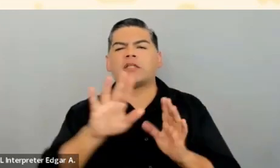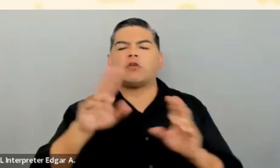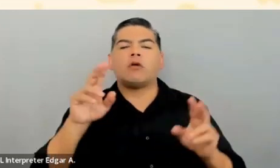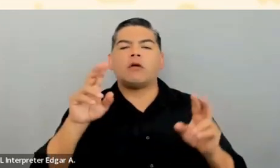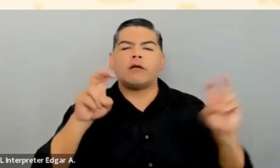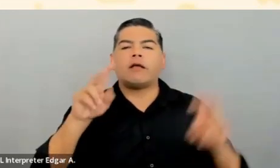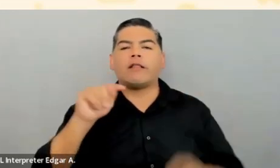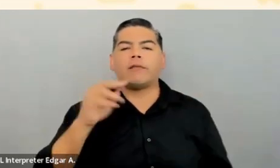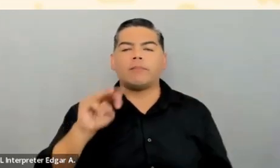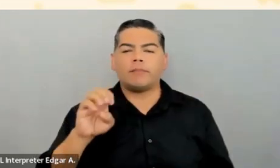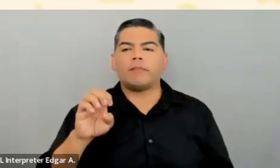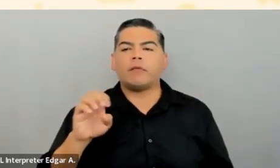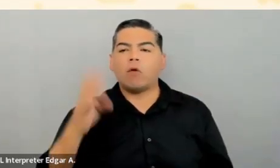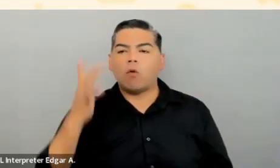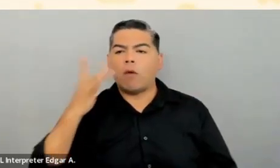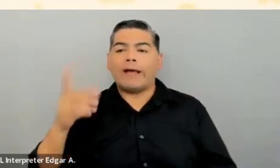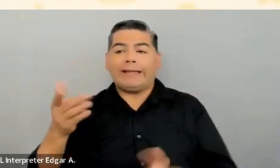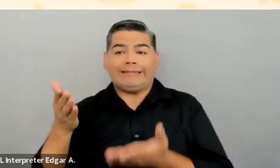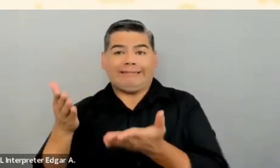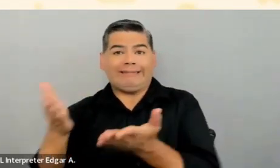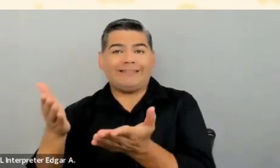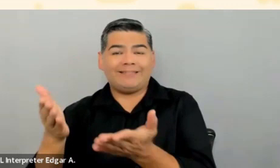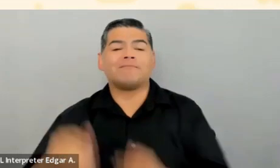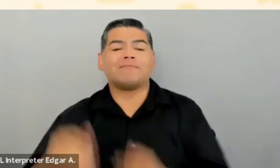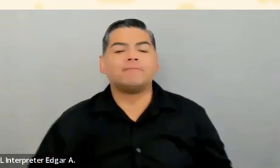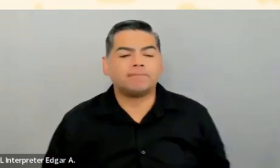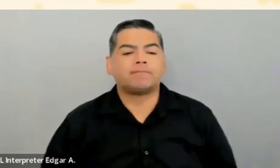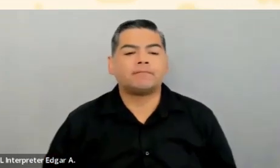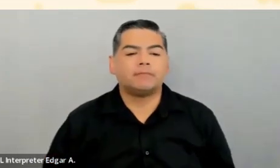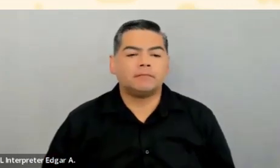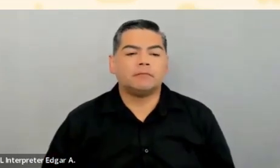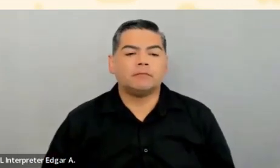why some of these things even exist. So the first one is Keyboard Navigation.